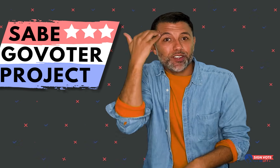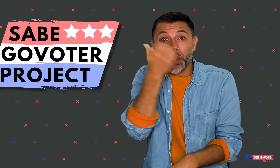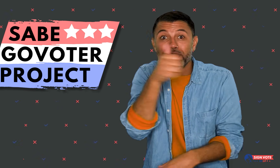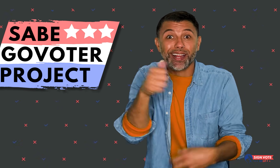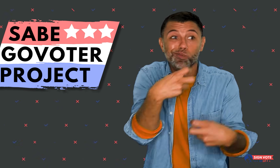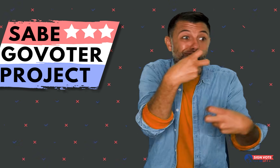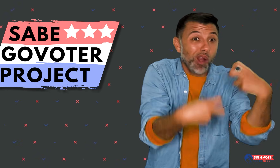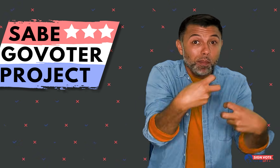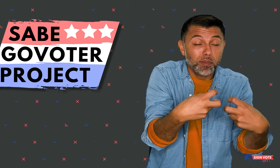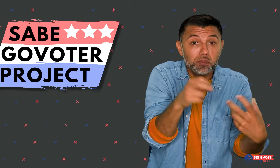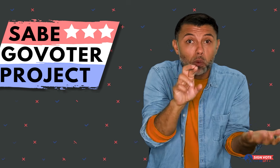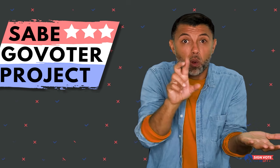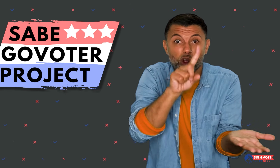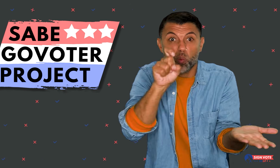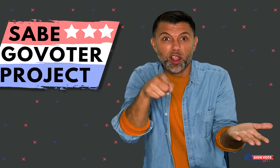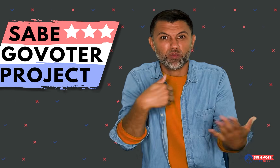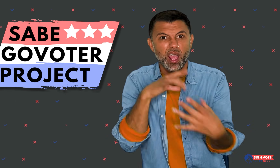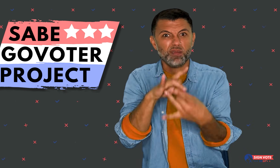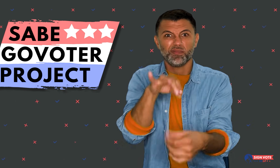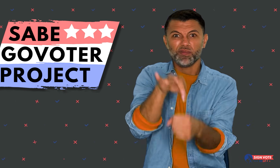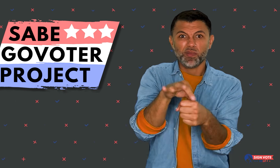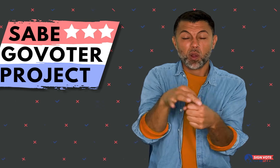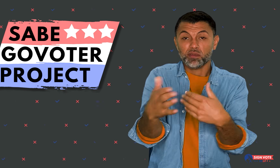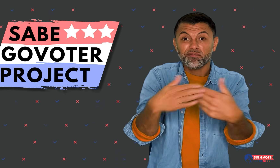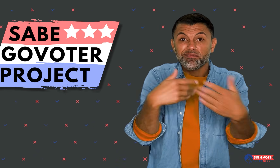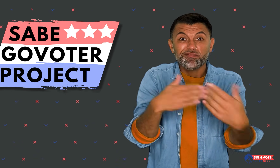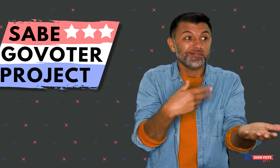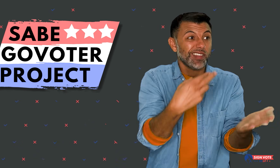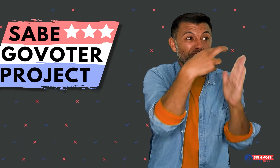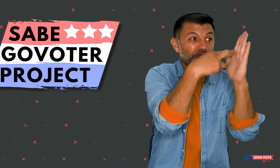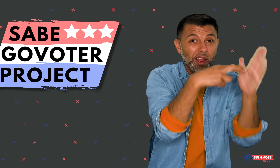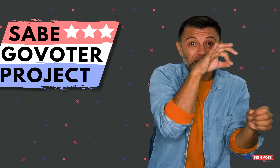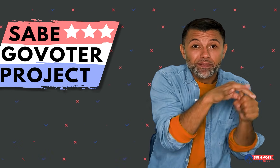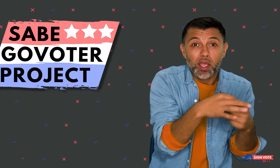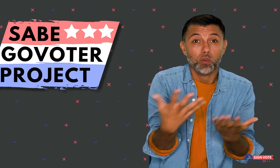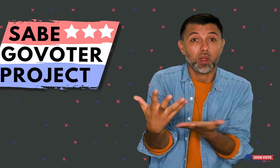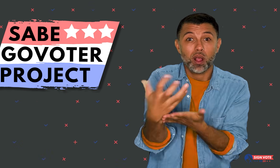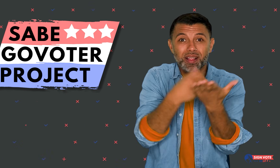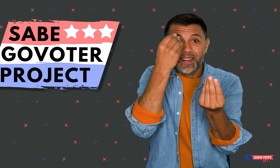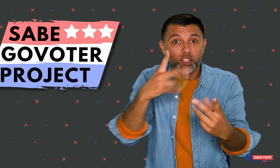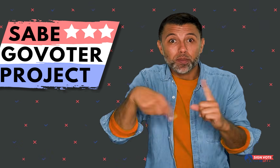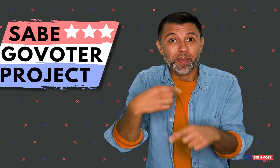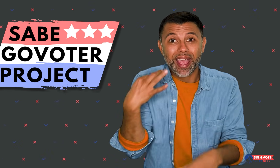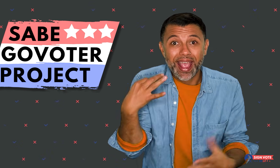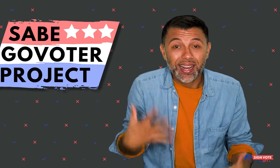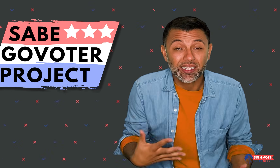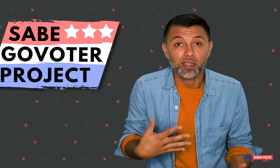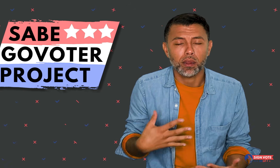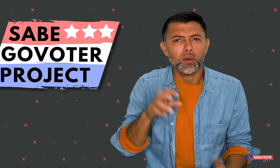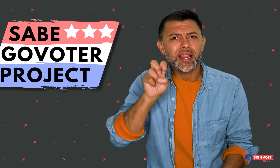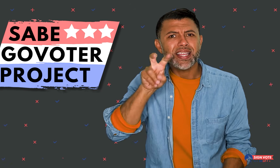They want to know any problems or questions you may have about voting. Maybe it's voter registration, getting information about candidates,